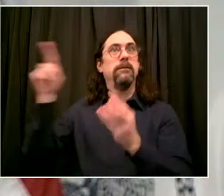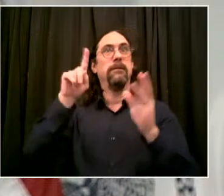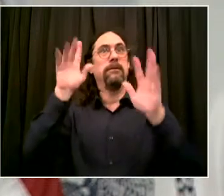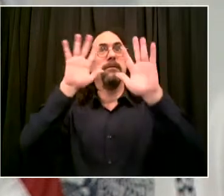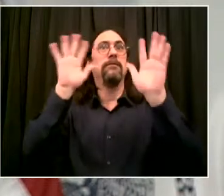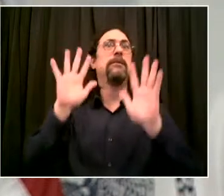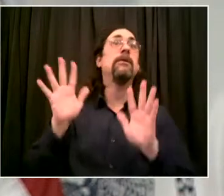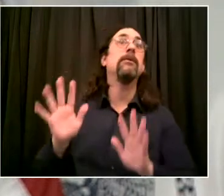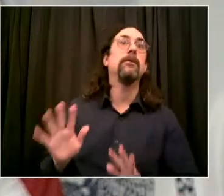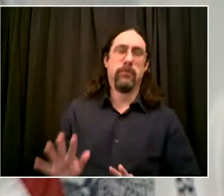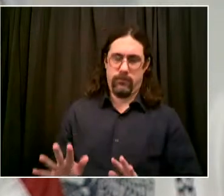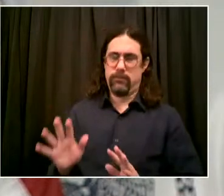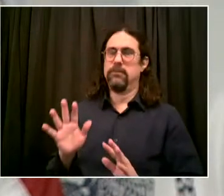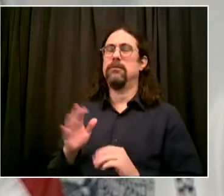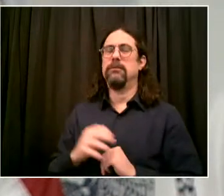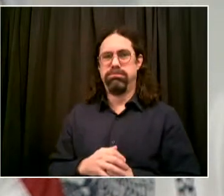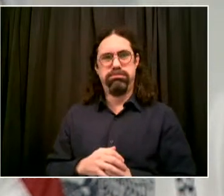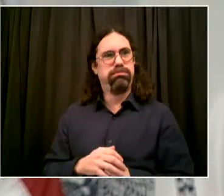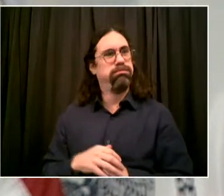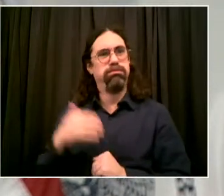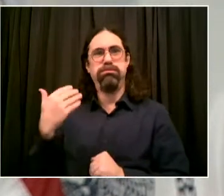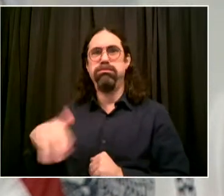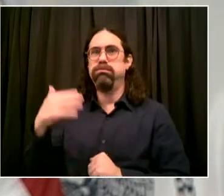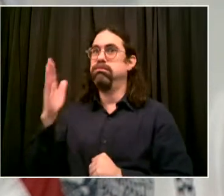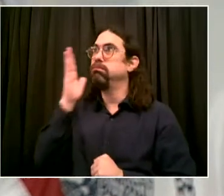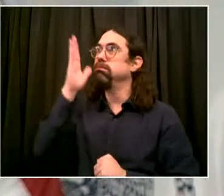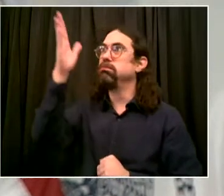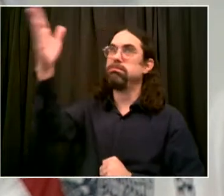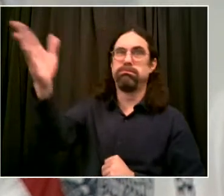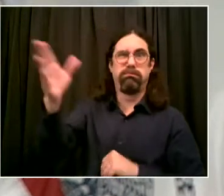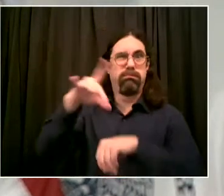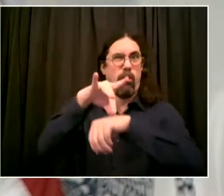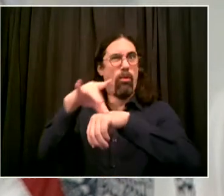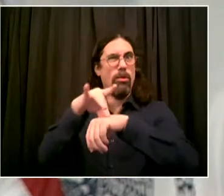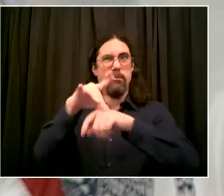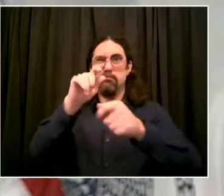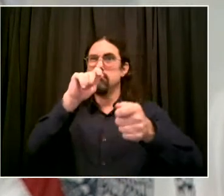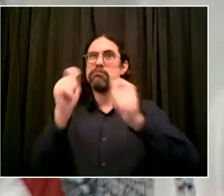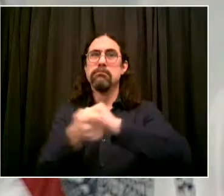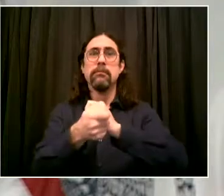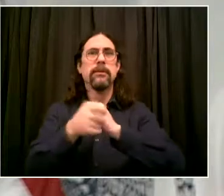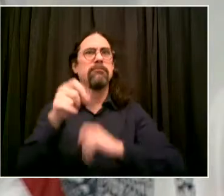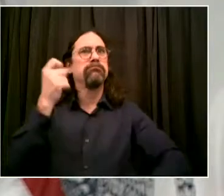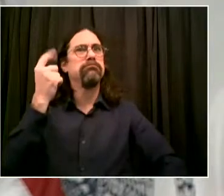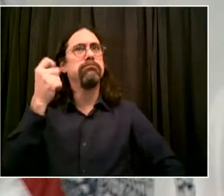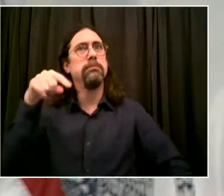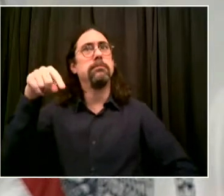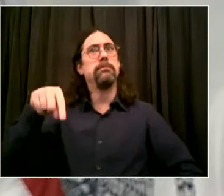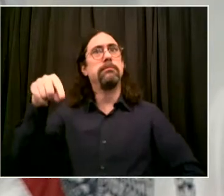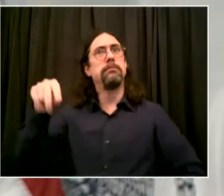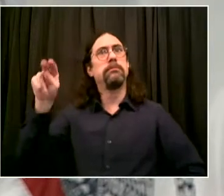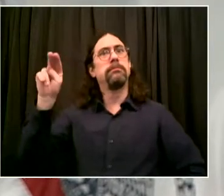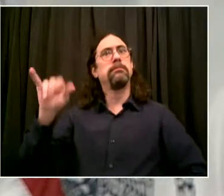. THUS THE FIGHT AGAINST CLIMATE CHANGE. I WE ALL L EEND TO FOCUS ON IN NEW YORK CITY IS LEADING THE WAWA. Y I AM OPTIMISTIC, I AM OPTIMISTIC THAT WE CAN MAKE